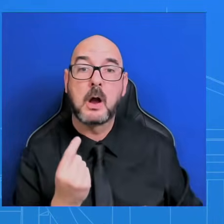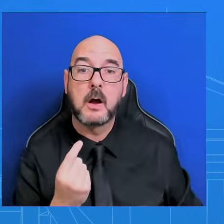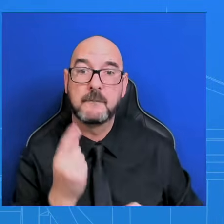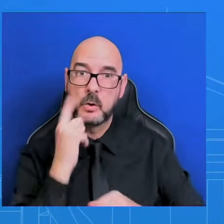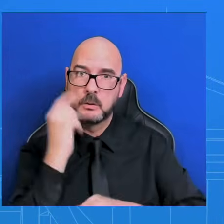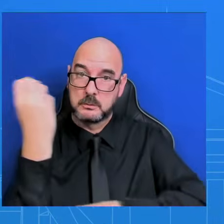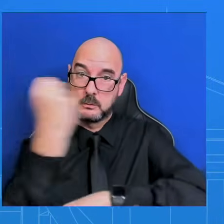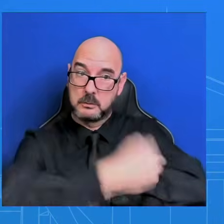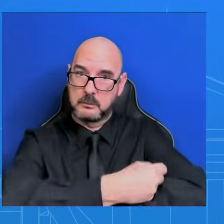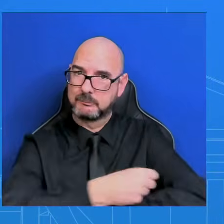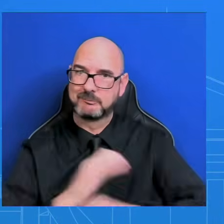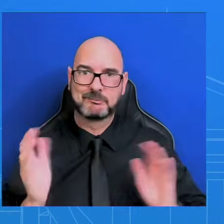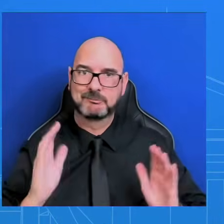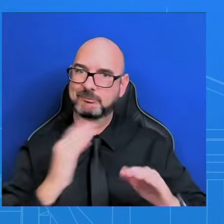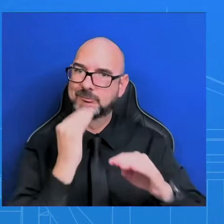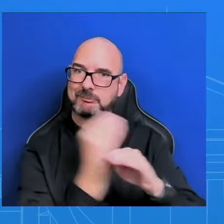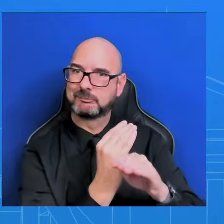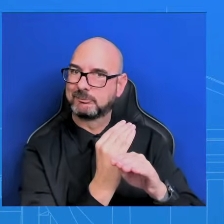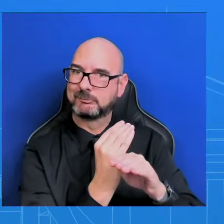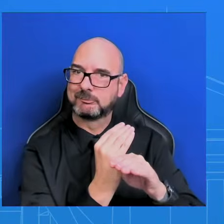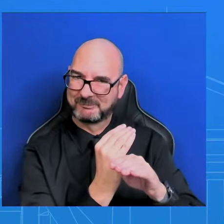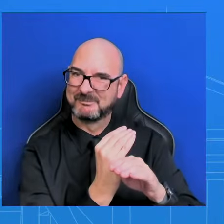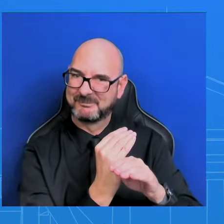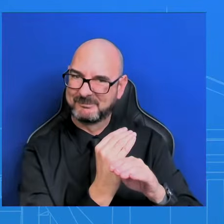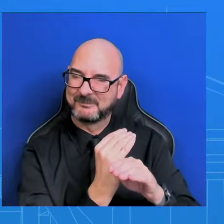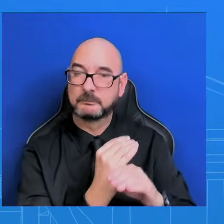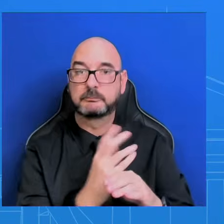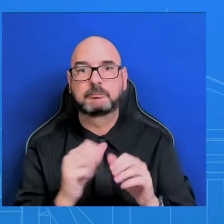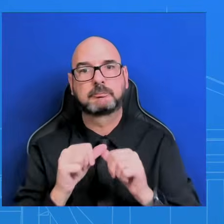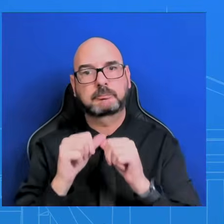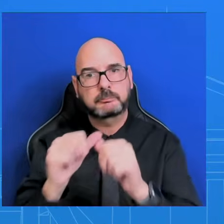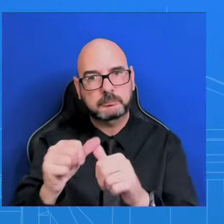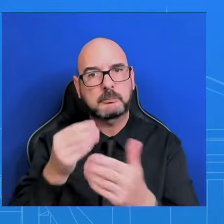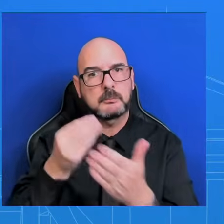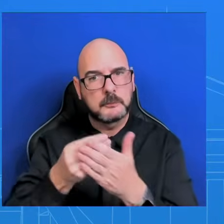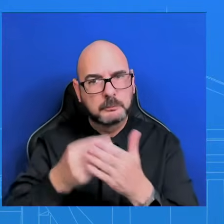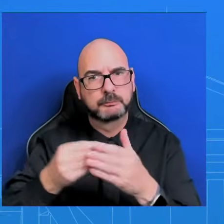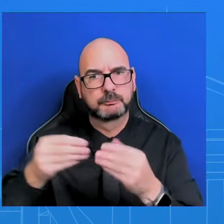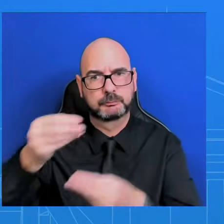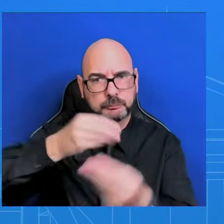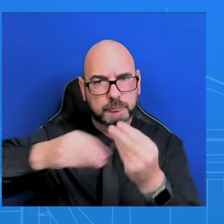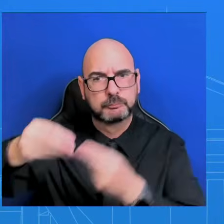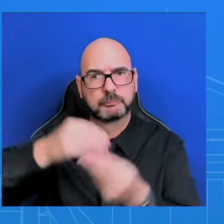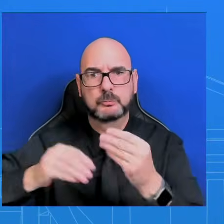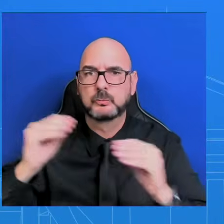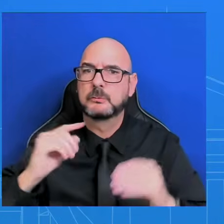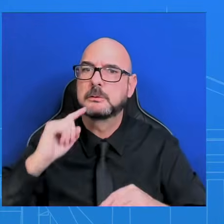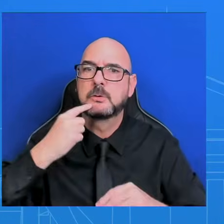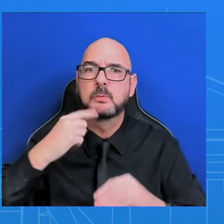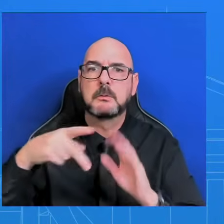and includes no extreme policies. Instead of wasting more time on partisan appropriation bills